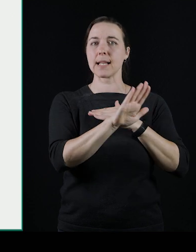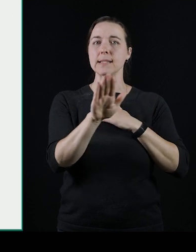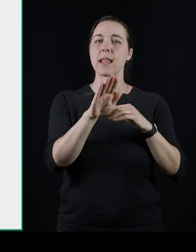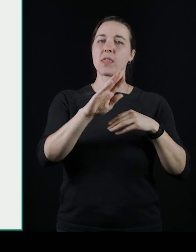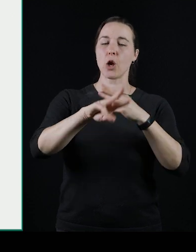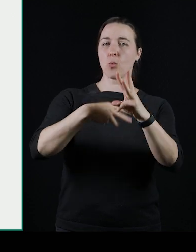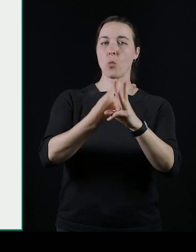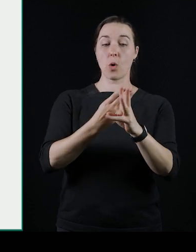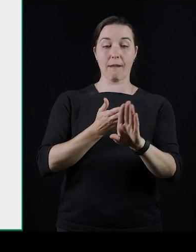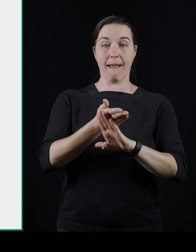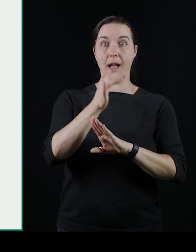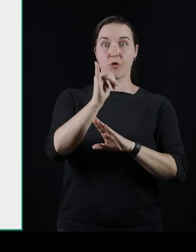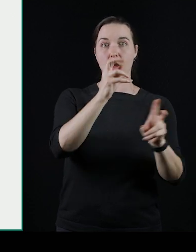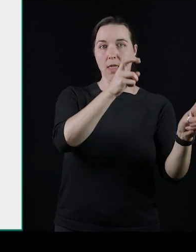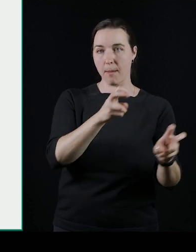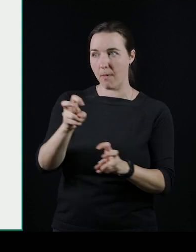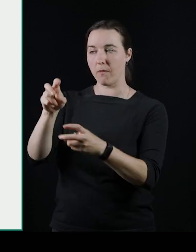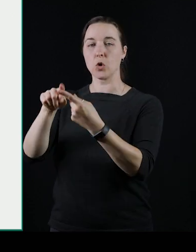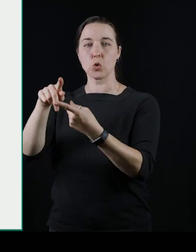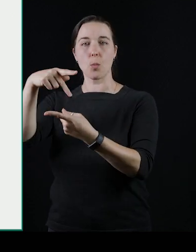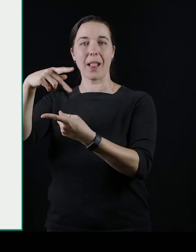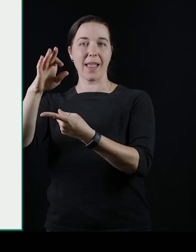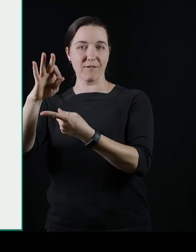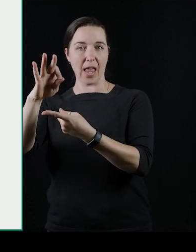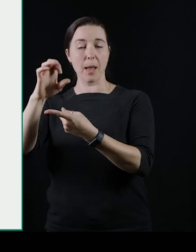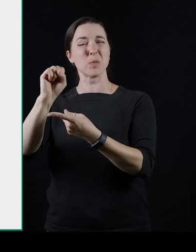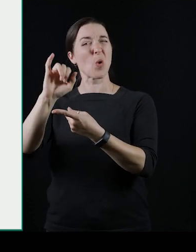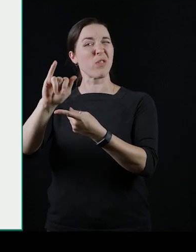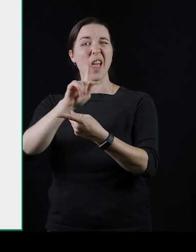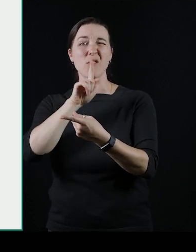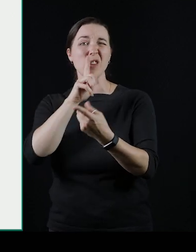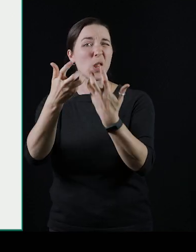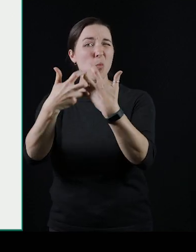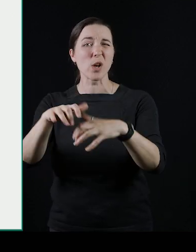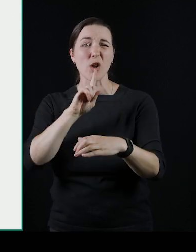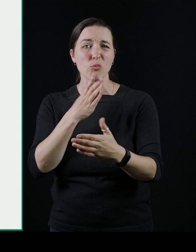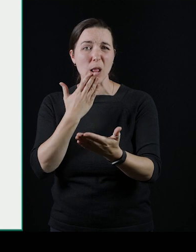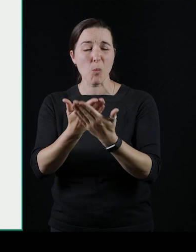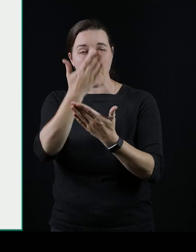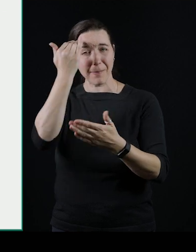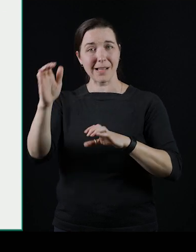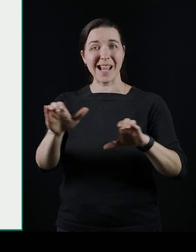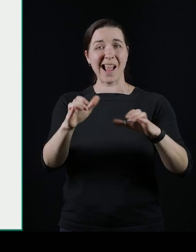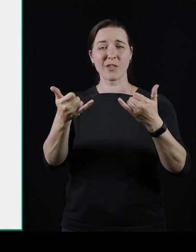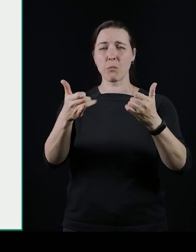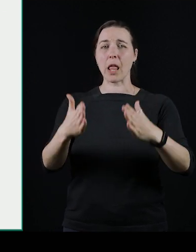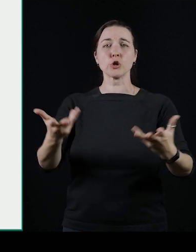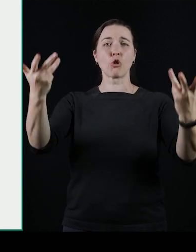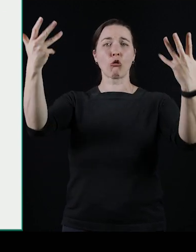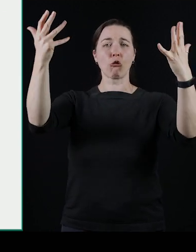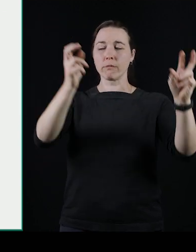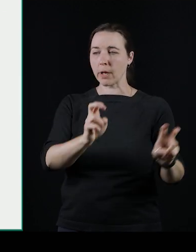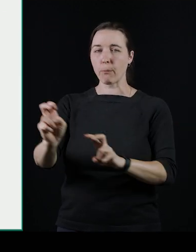after the migration to PlayFab. So this worked out really well because active players were already moved